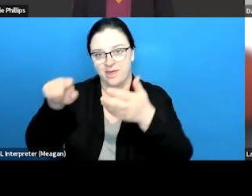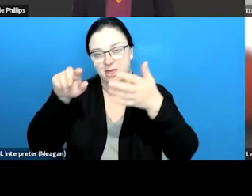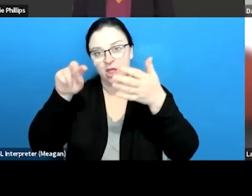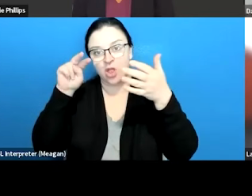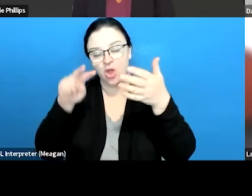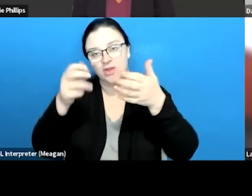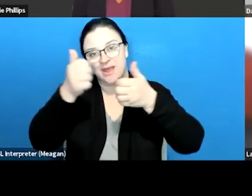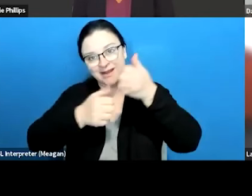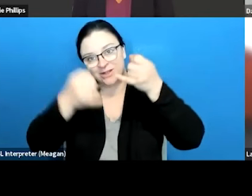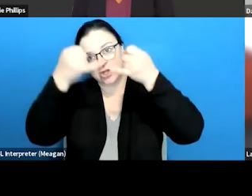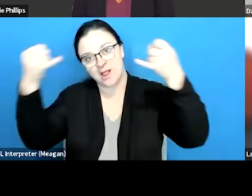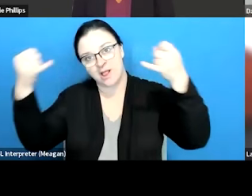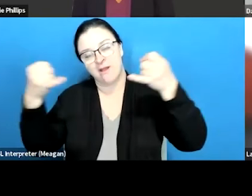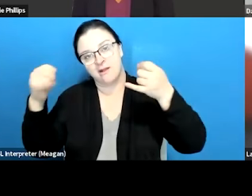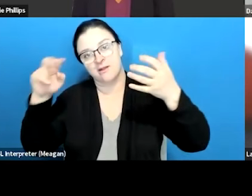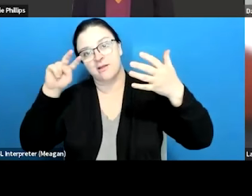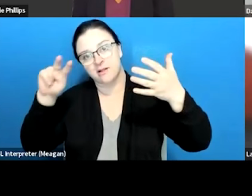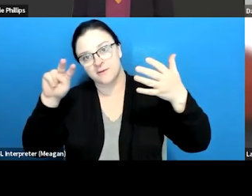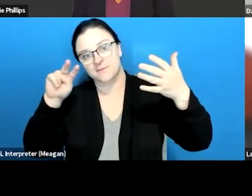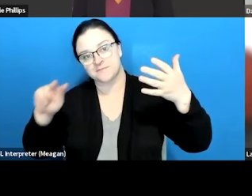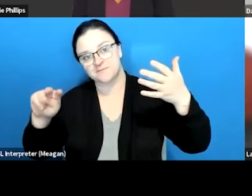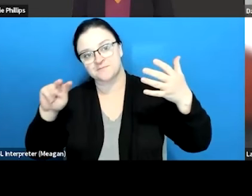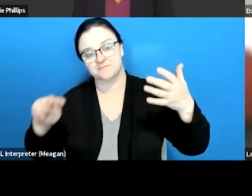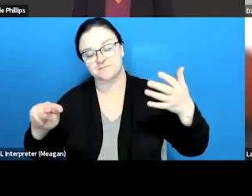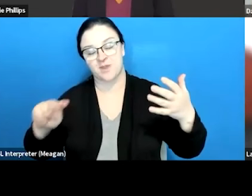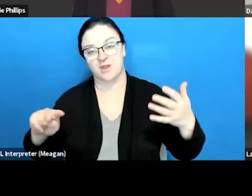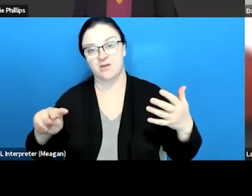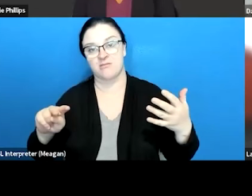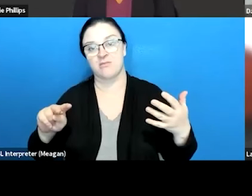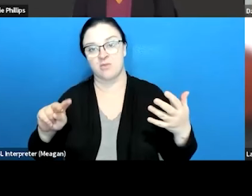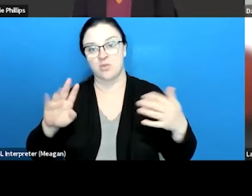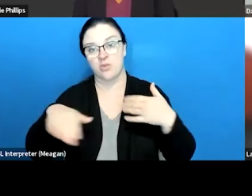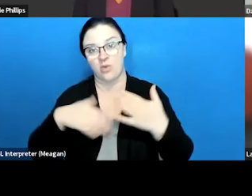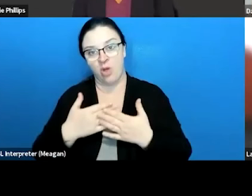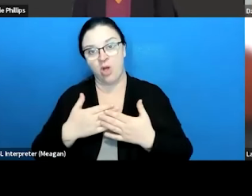to reach a consensus on when will a mobile team dispatch